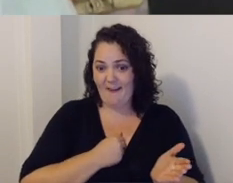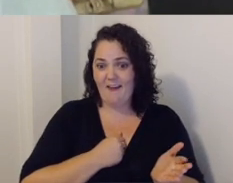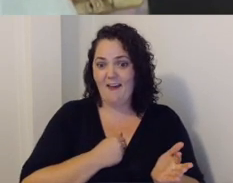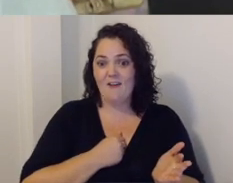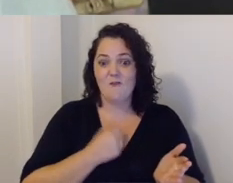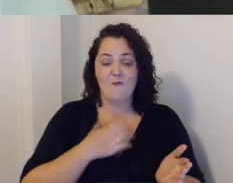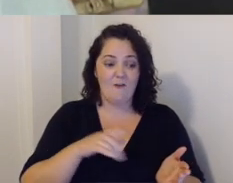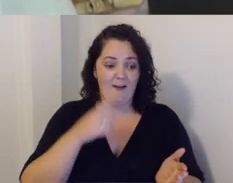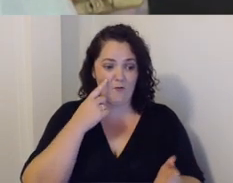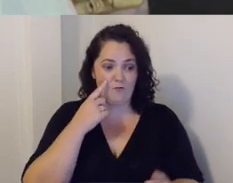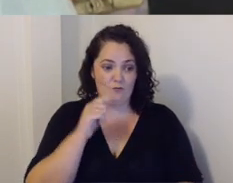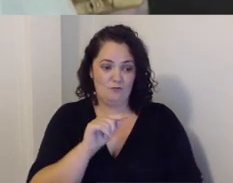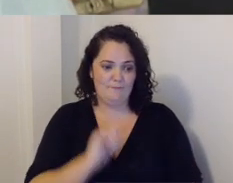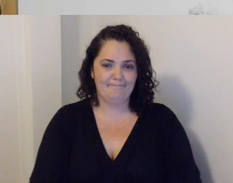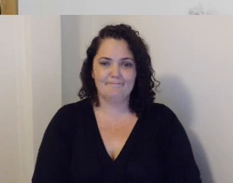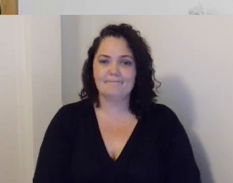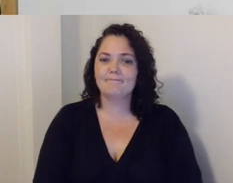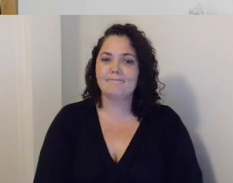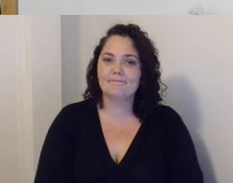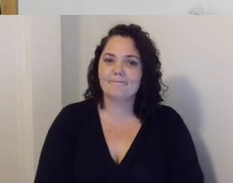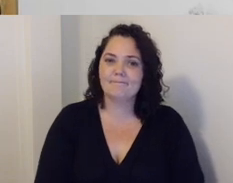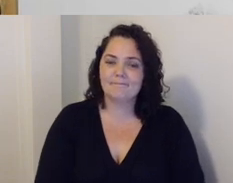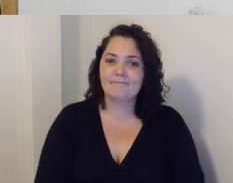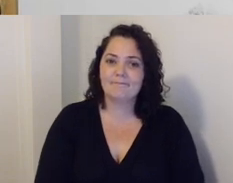to mine and have a look, so I've been building up